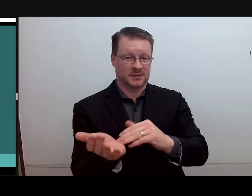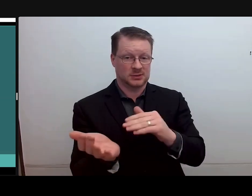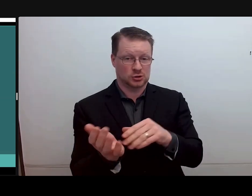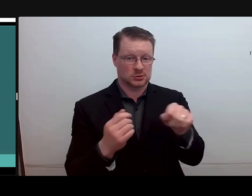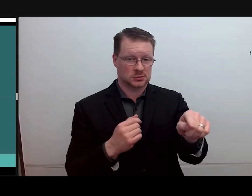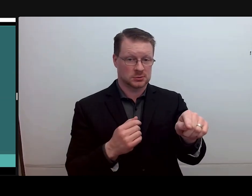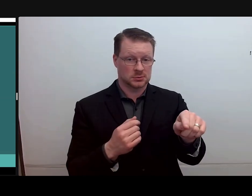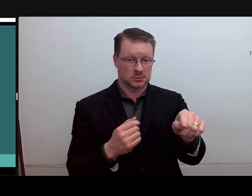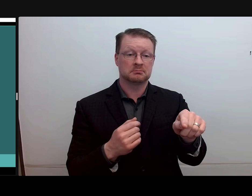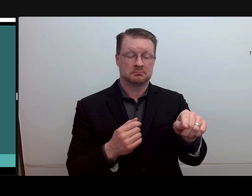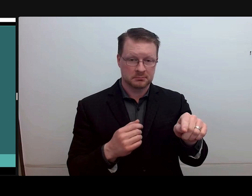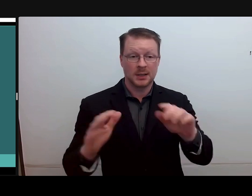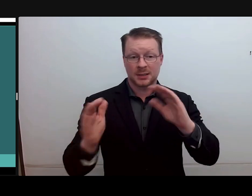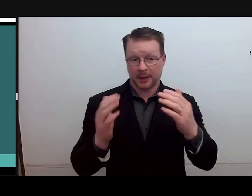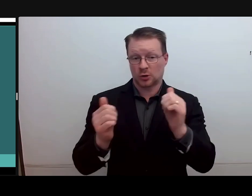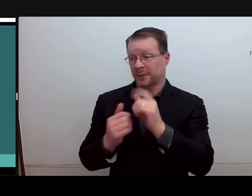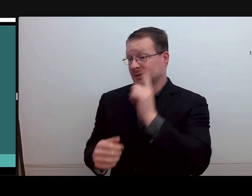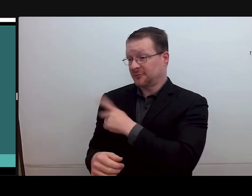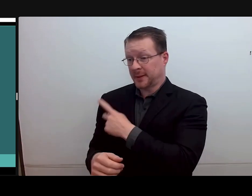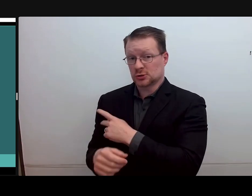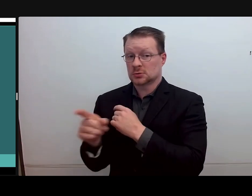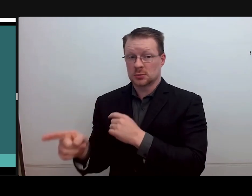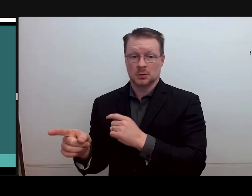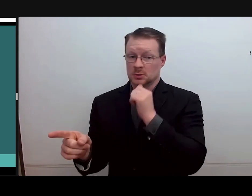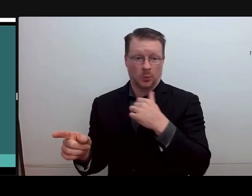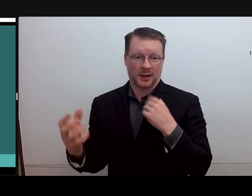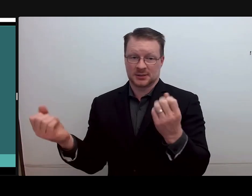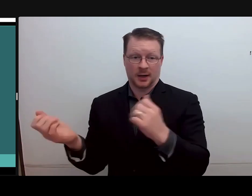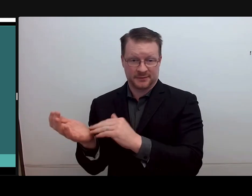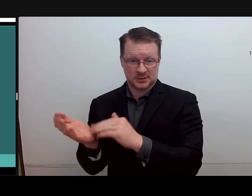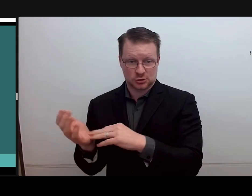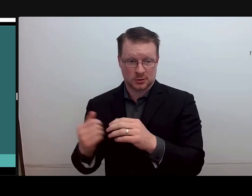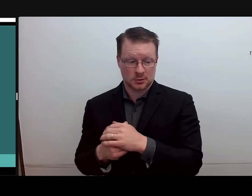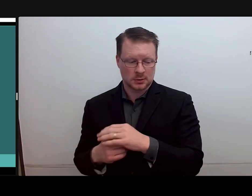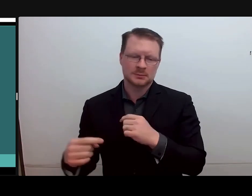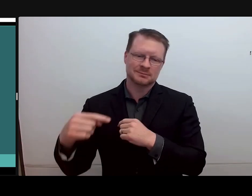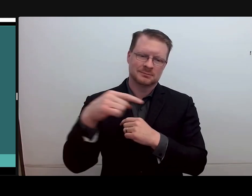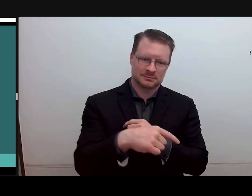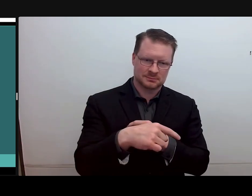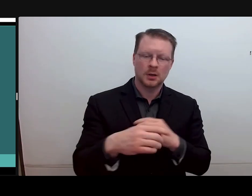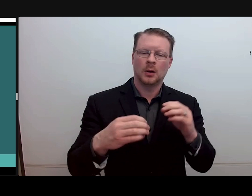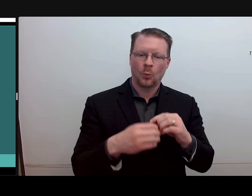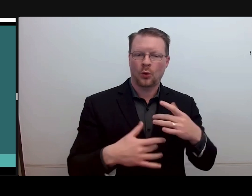with signing physicians compared with deaf patients who do not have signing physicians.